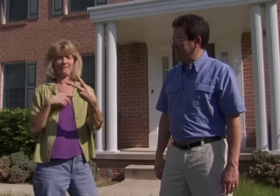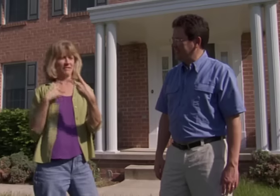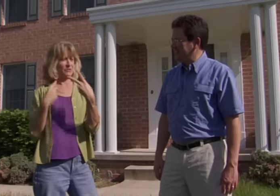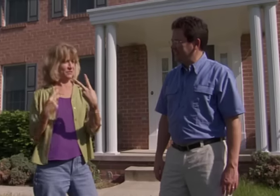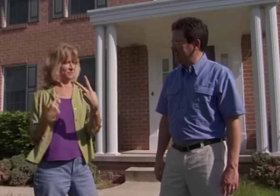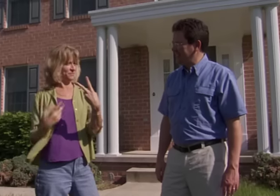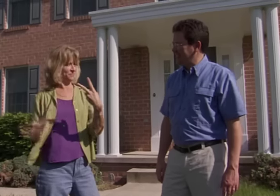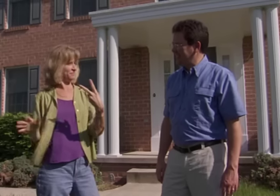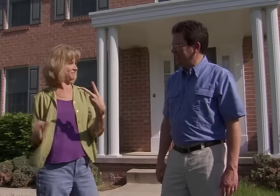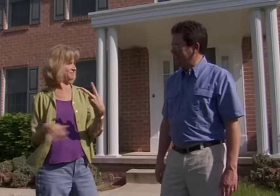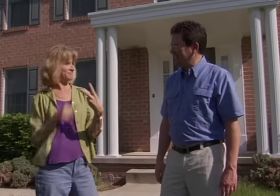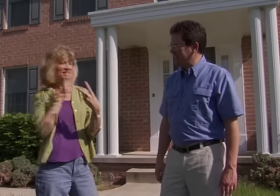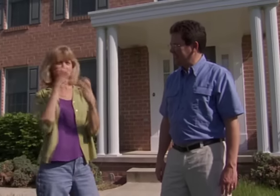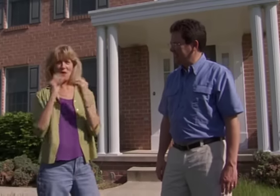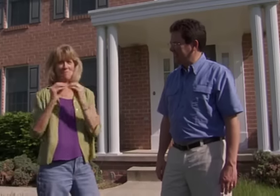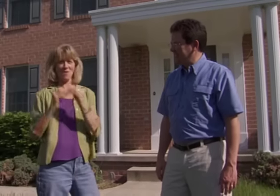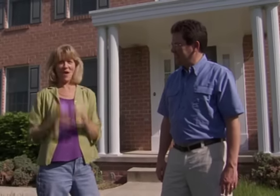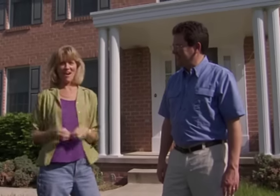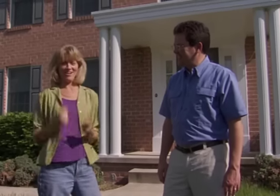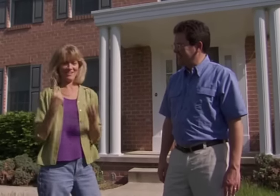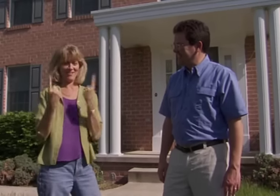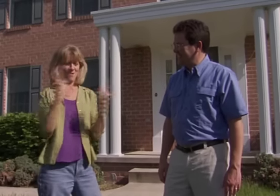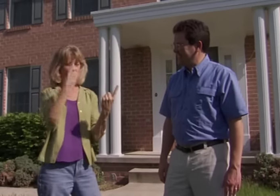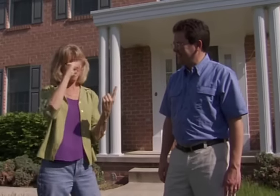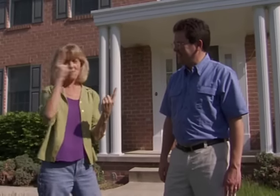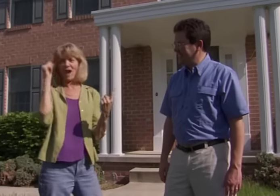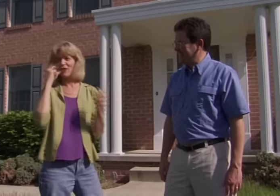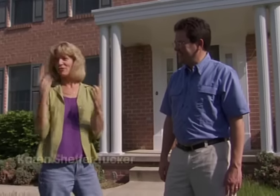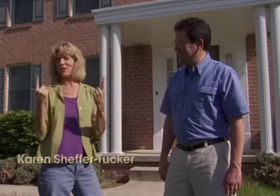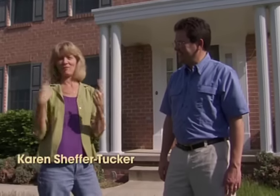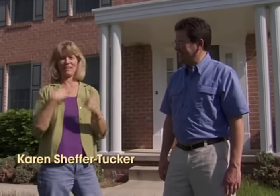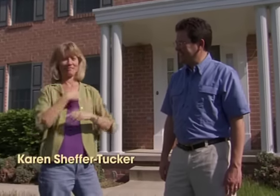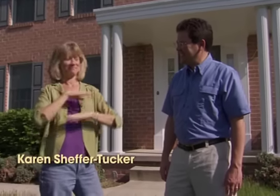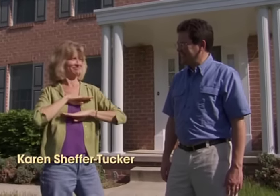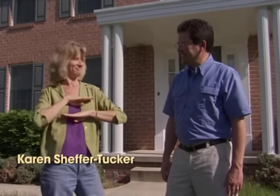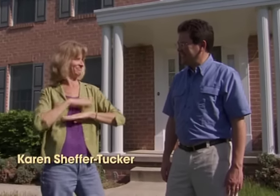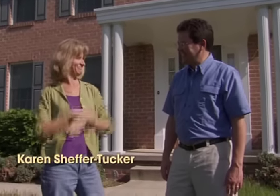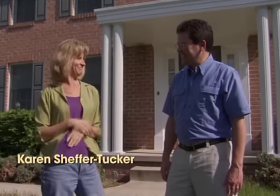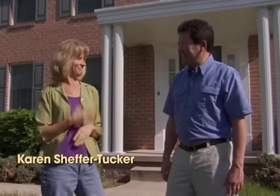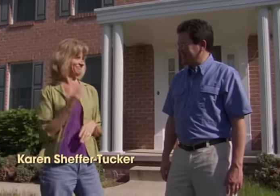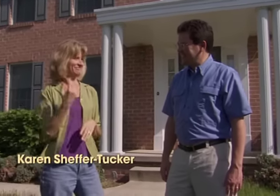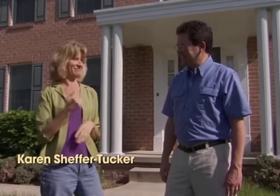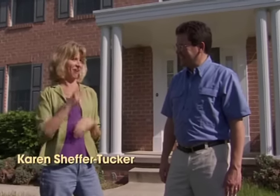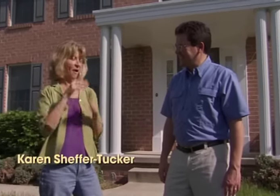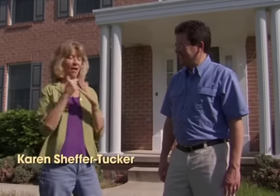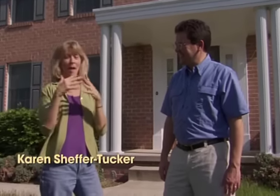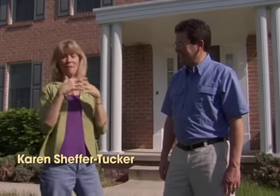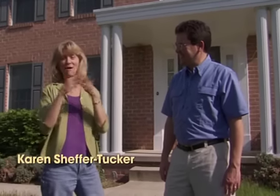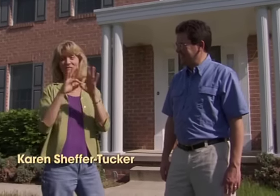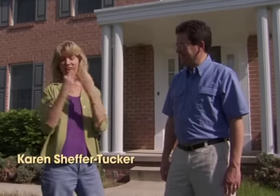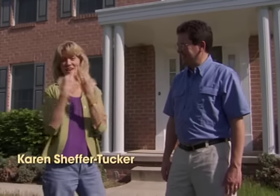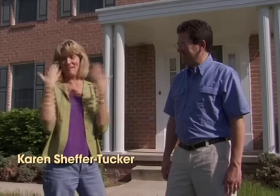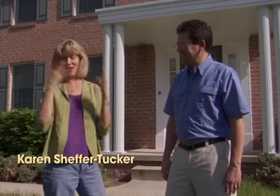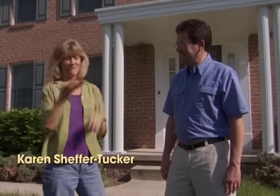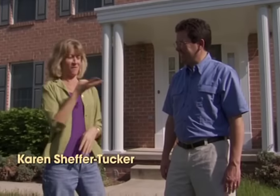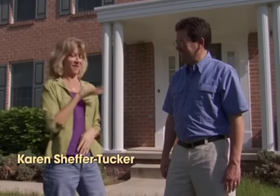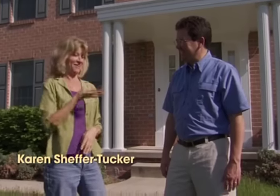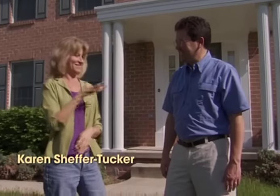We have a boy and a girl and that's enough for us. I guess we're the all-American family-- just the four of us.